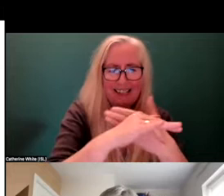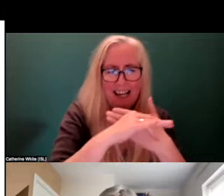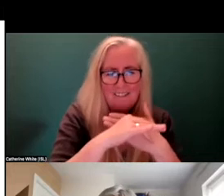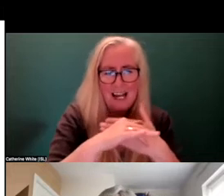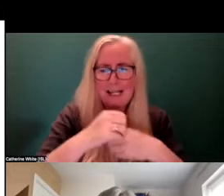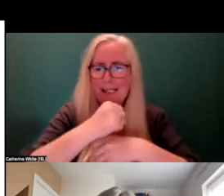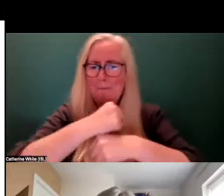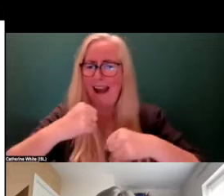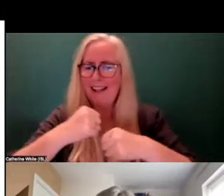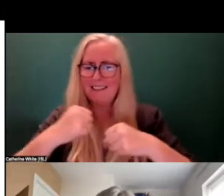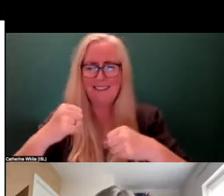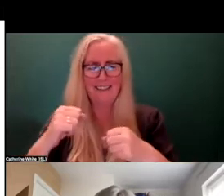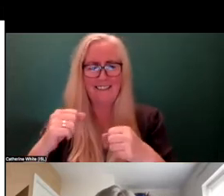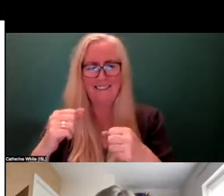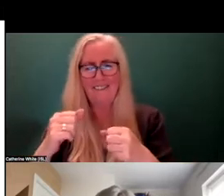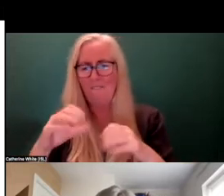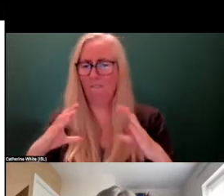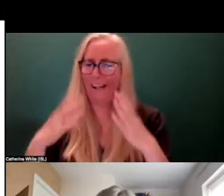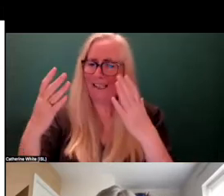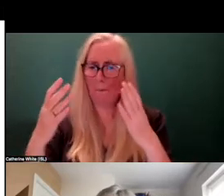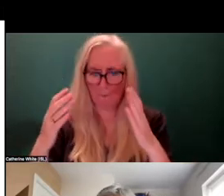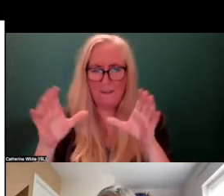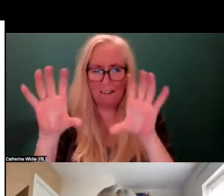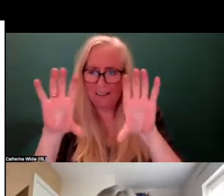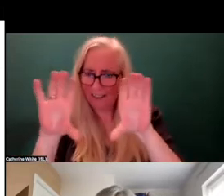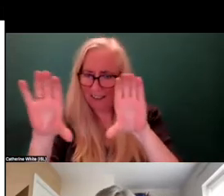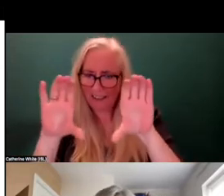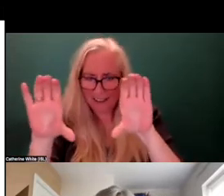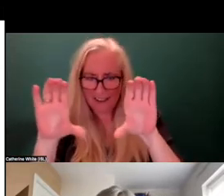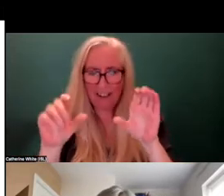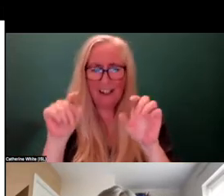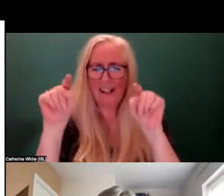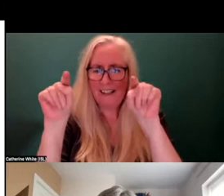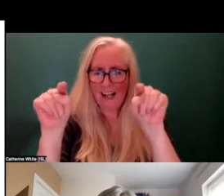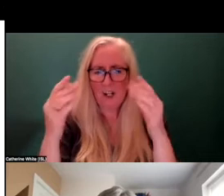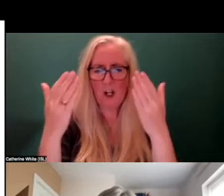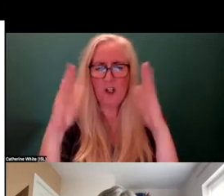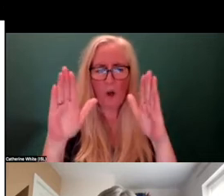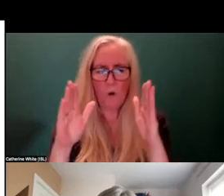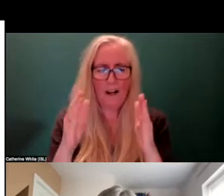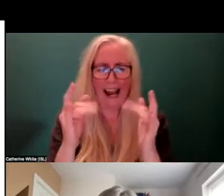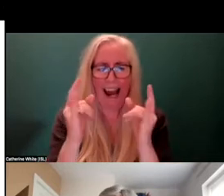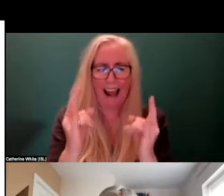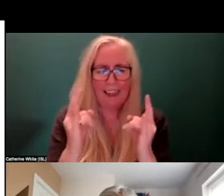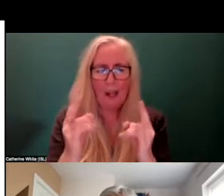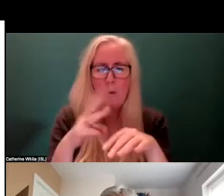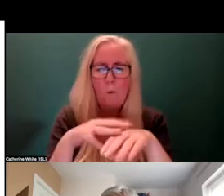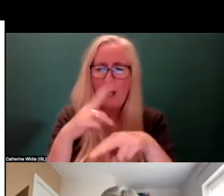venture and freedom of space. It reads, "A healthy being welcomes constraint and freedom, the